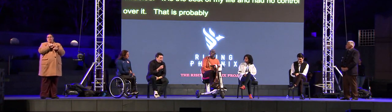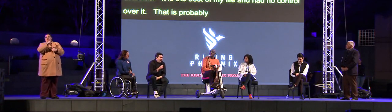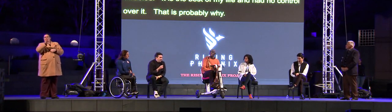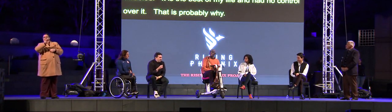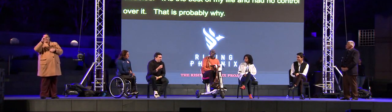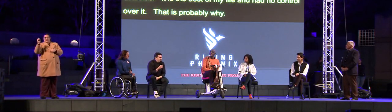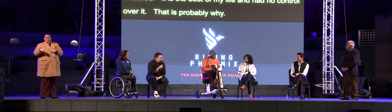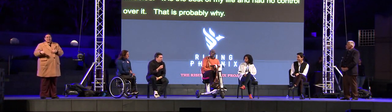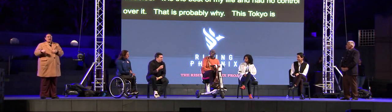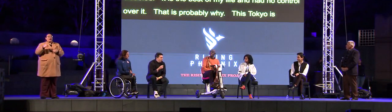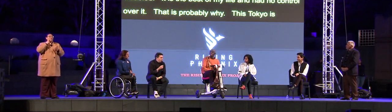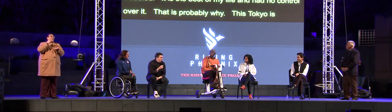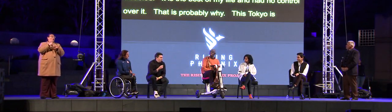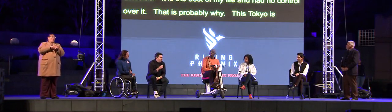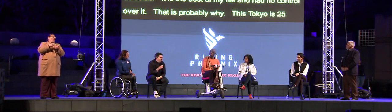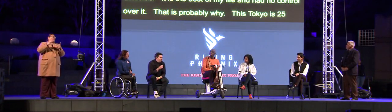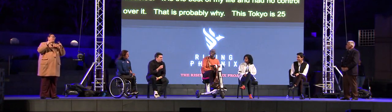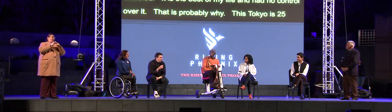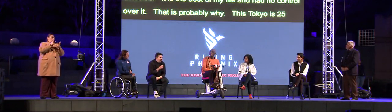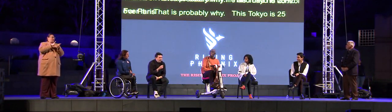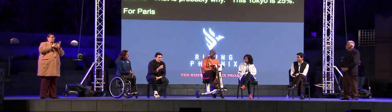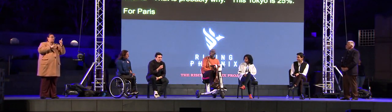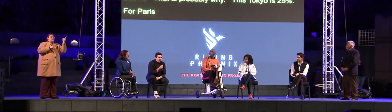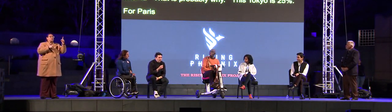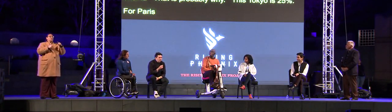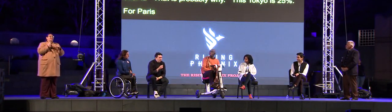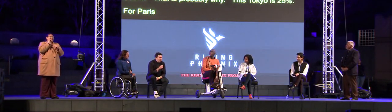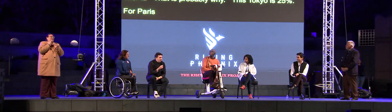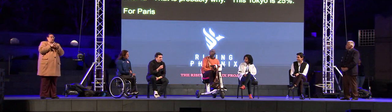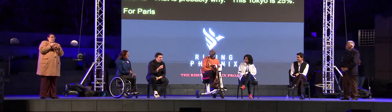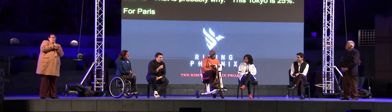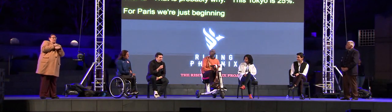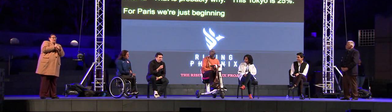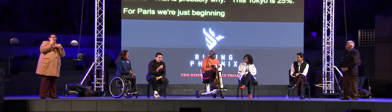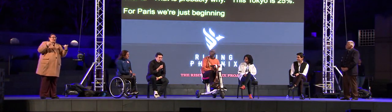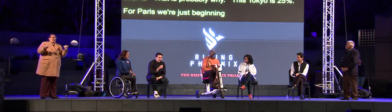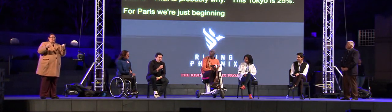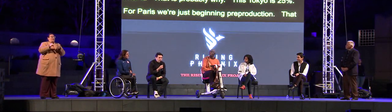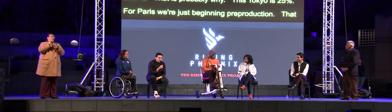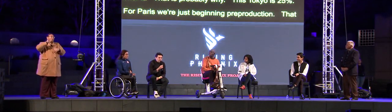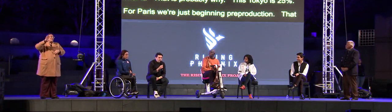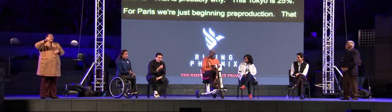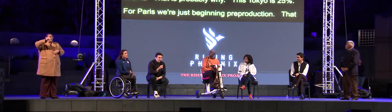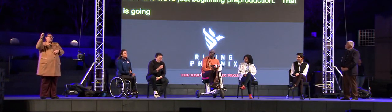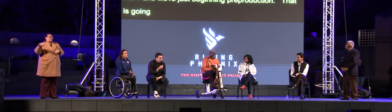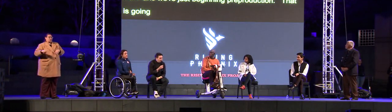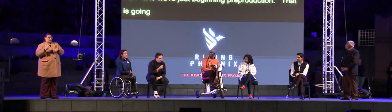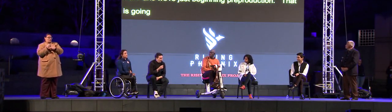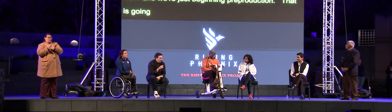For Paris, we're just beginning pre-production. That's going to be a 50% production.